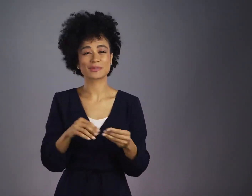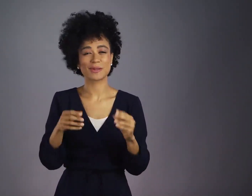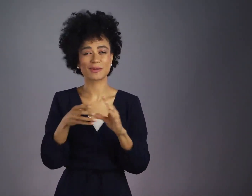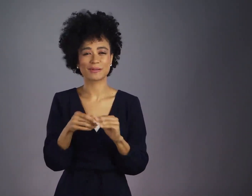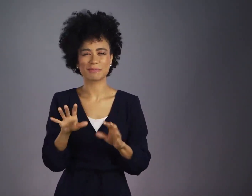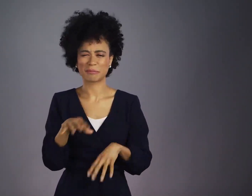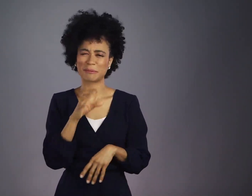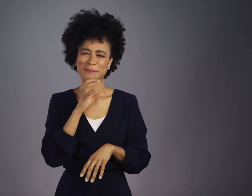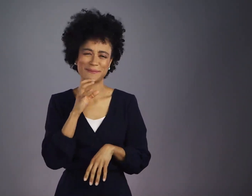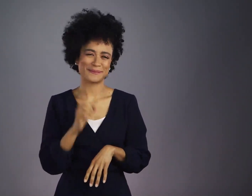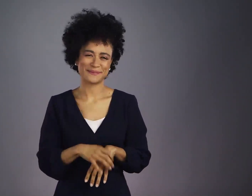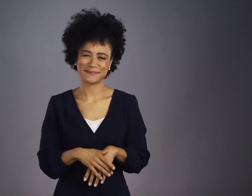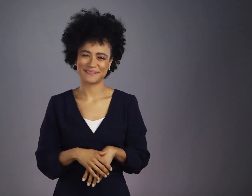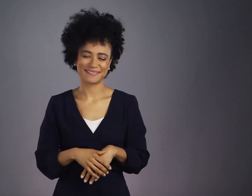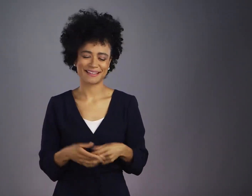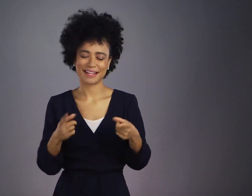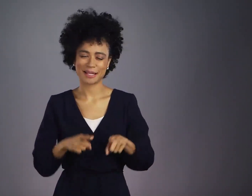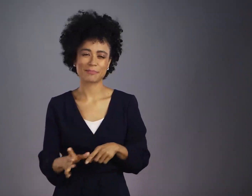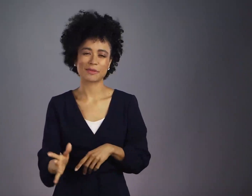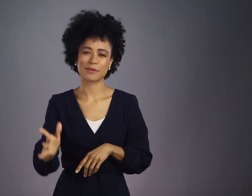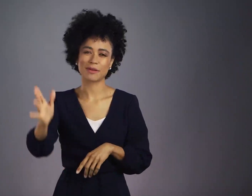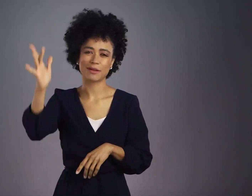This all happened years ago.